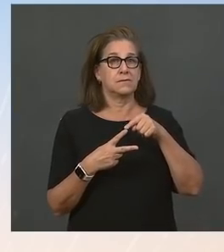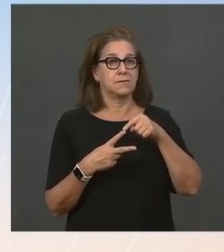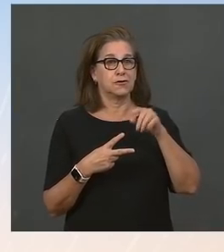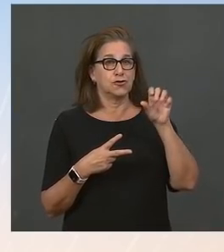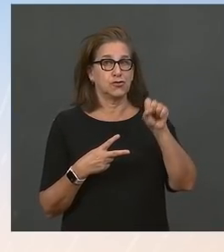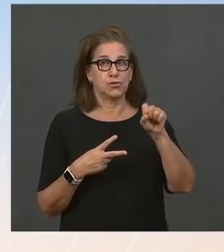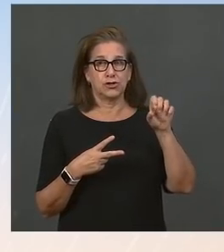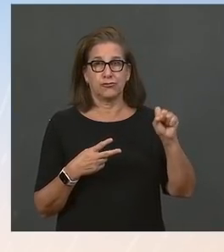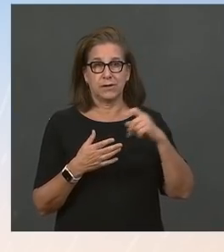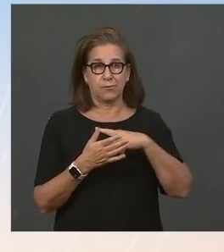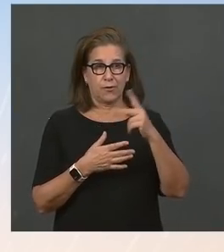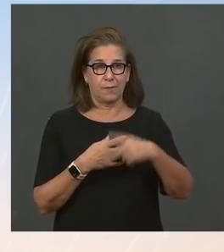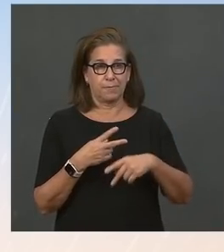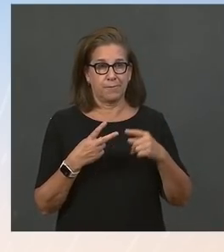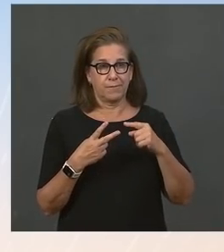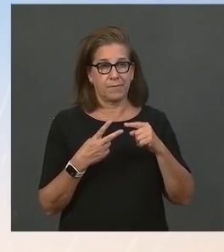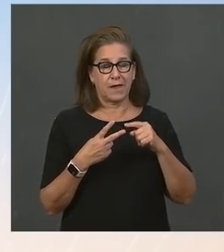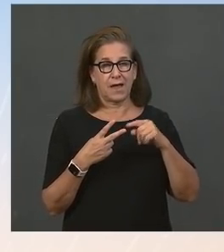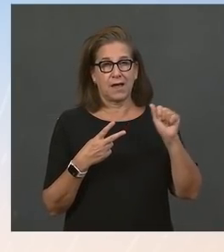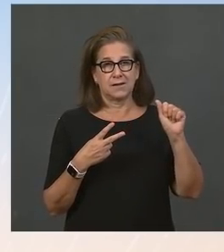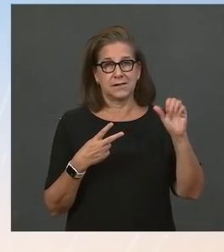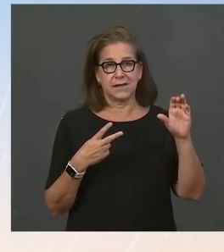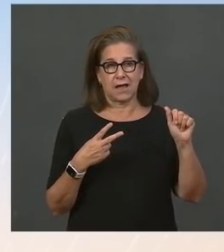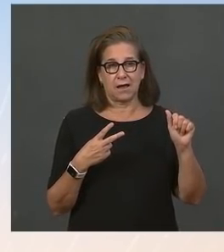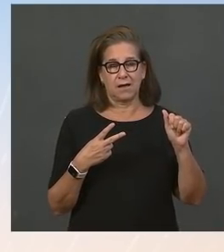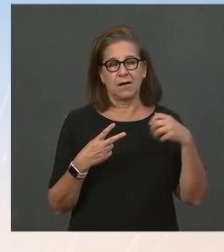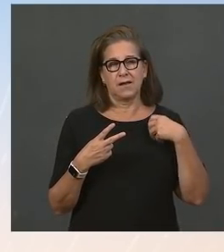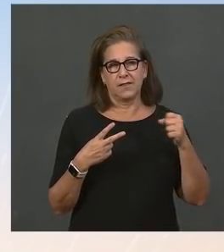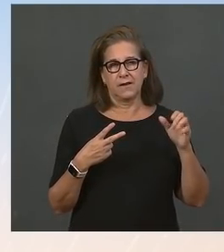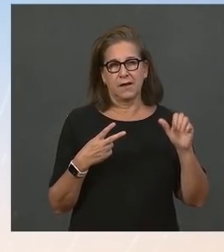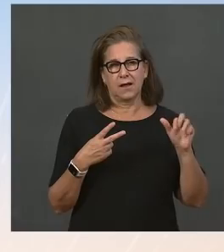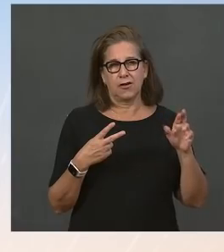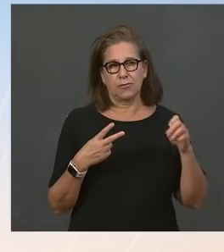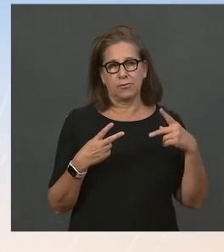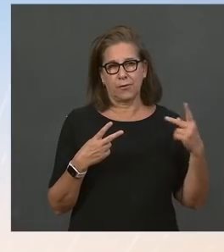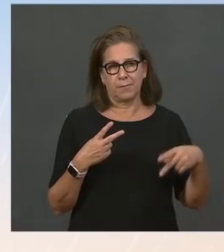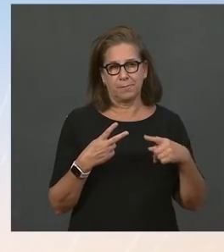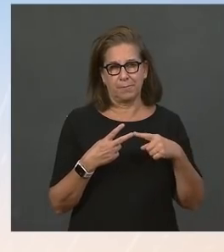where these are programs that put in place the fundamental mechanisms in society